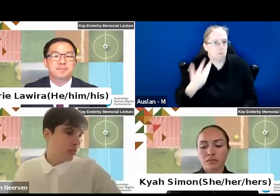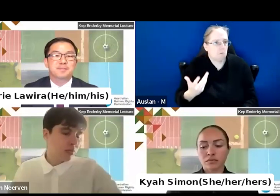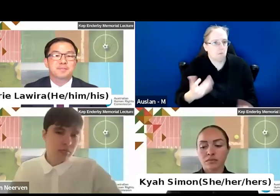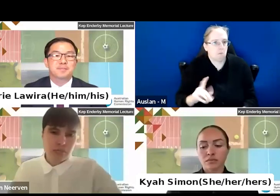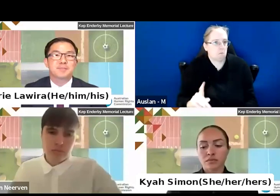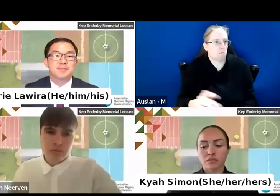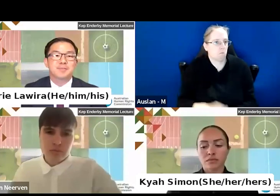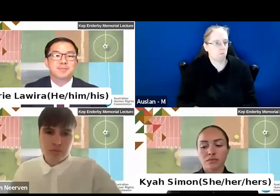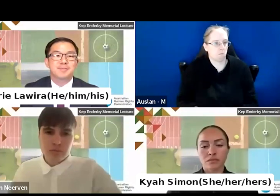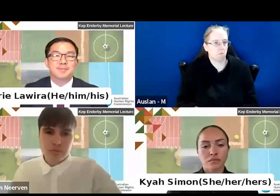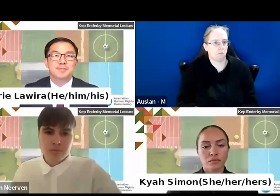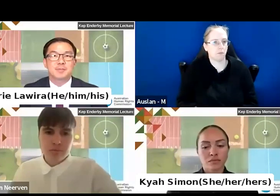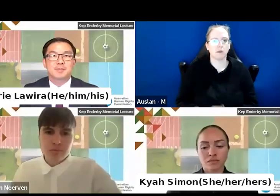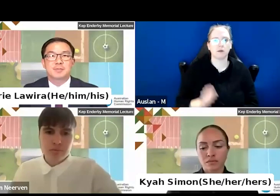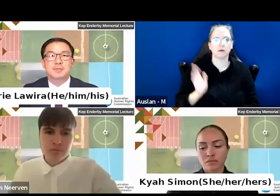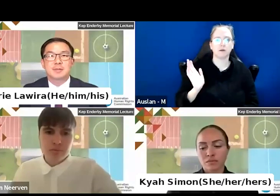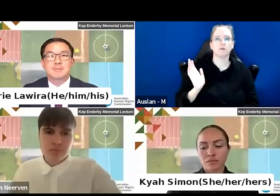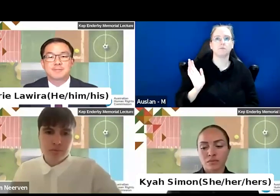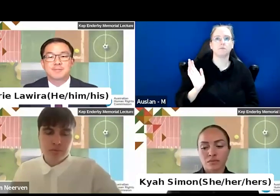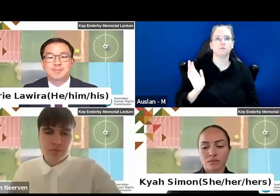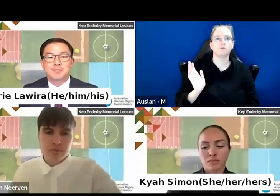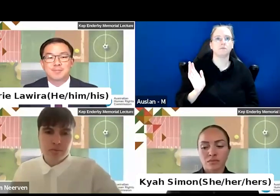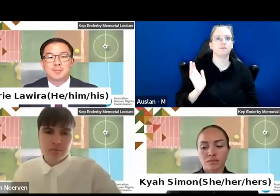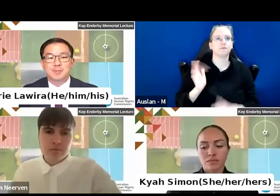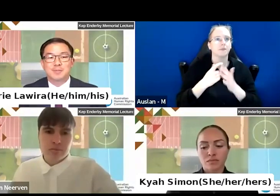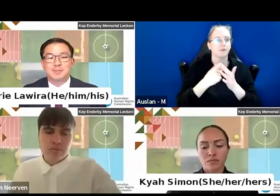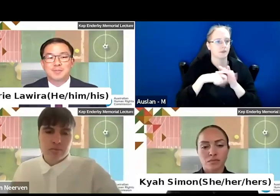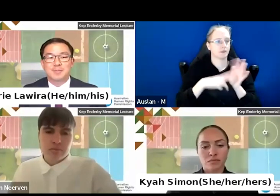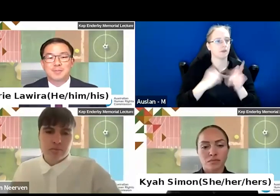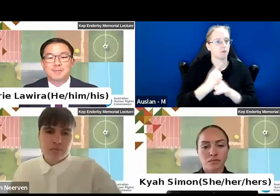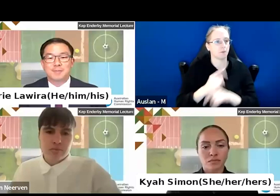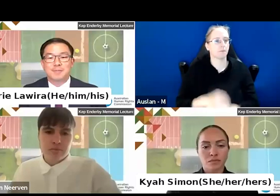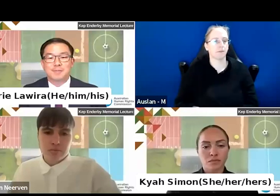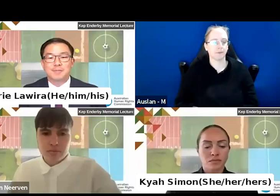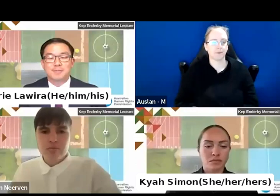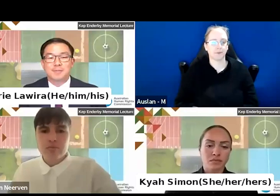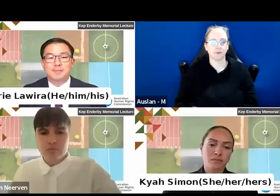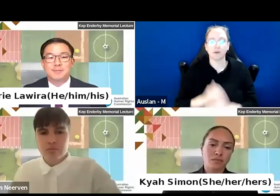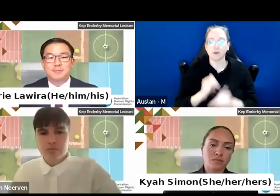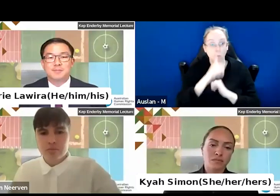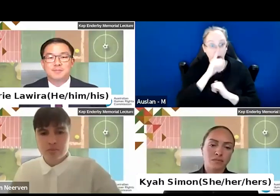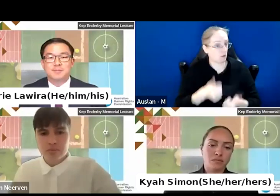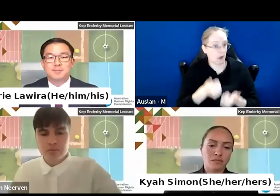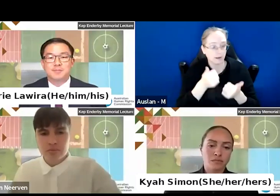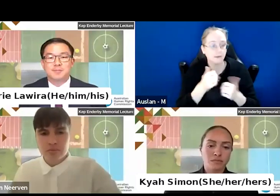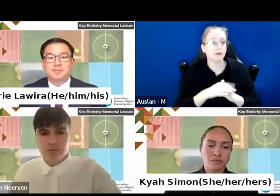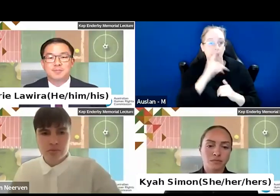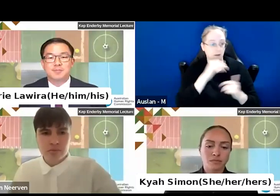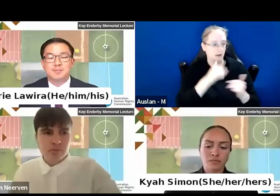So I think sport can be really great. It can build community. It's good for health, it can be good for mental,